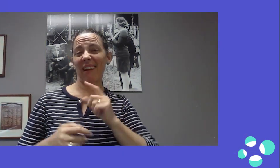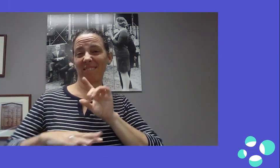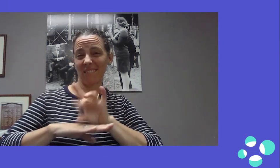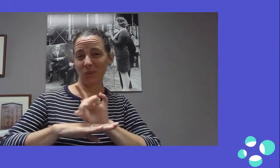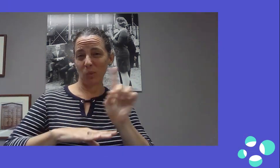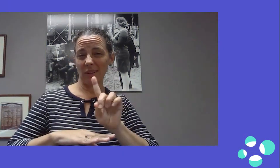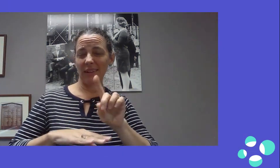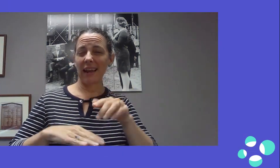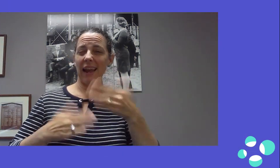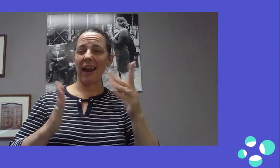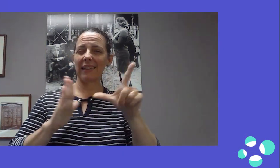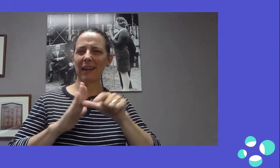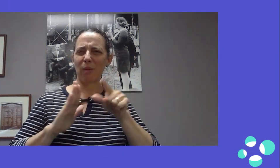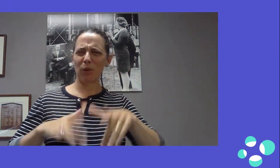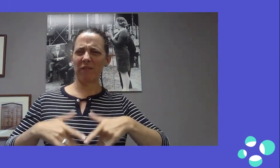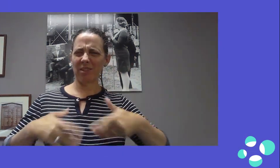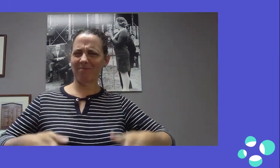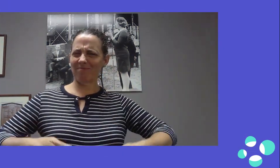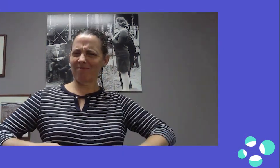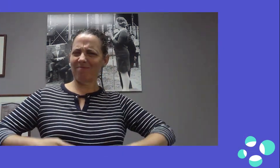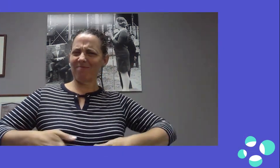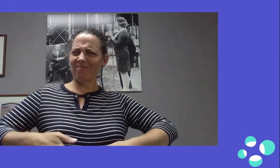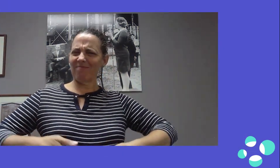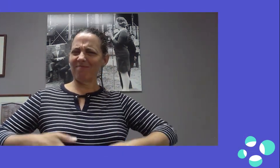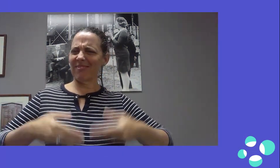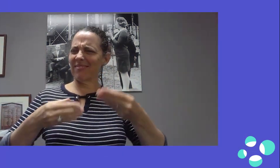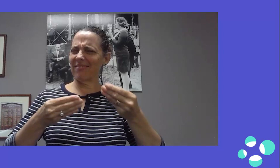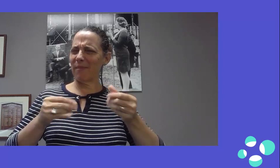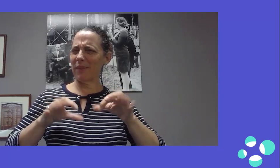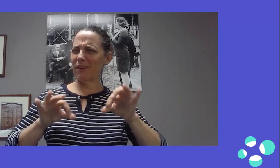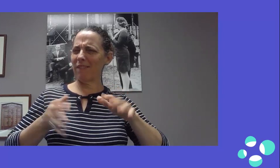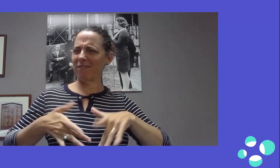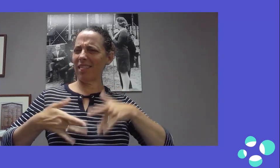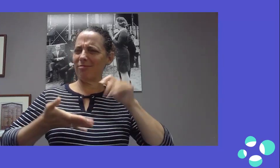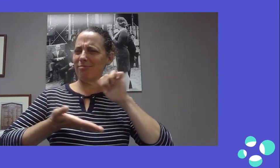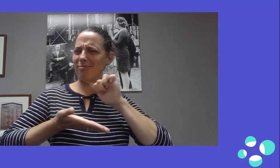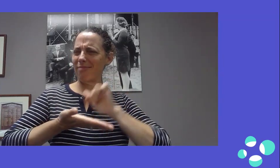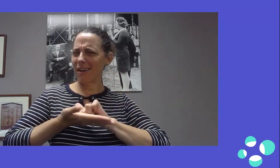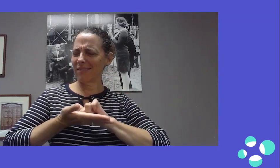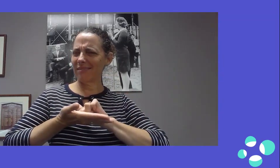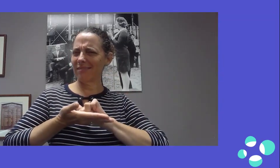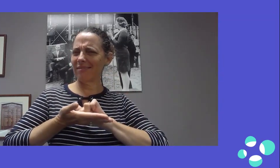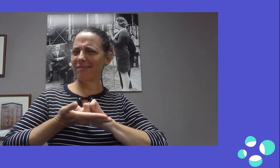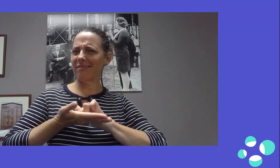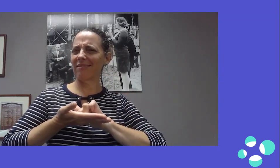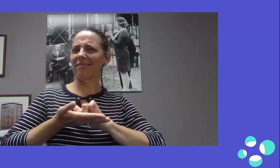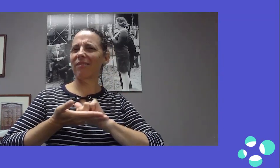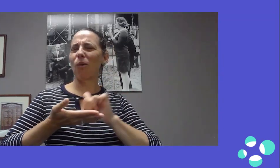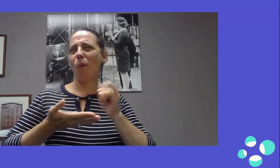My advice would be any time that you sense that something doesn't feel right